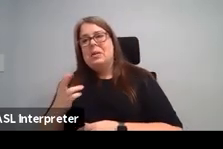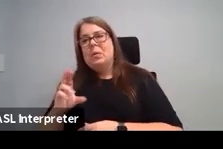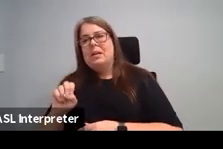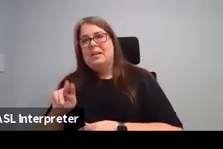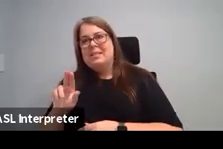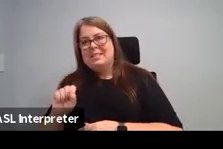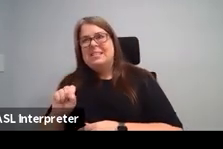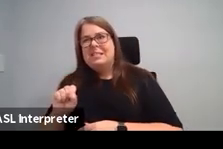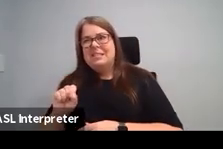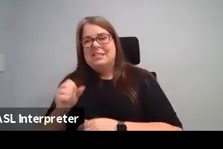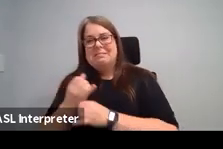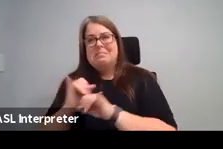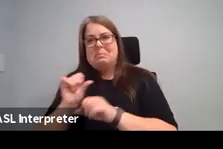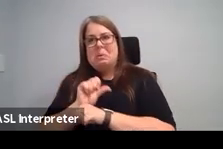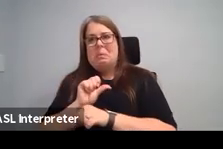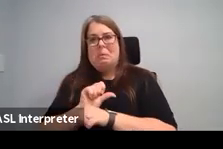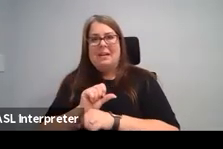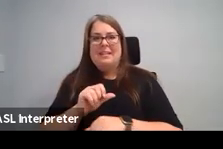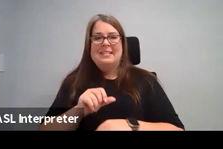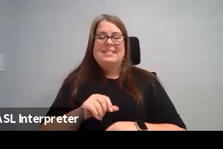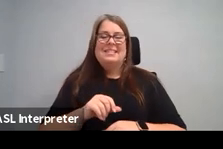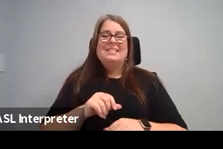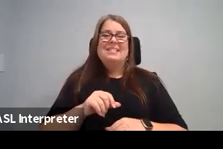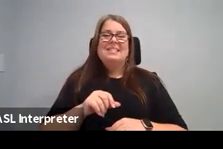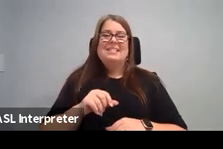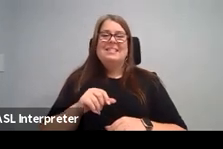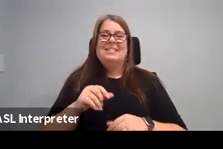Jewyl Alderson Clarke, SDCOE: q&a so we're working on bouncing on you all at the same time.